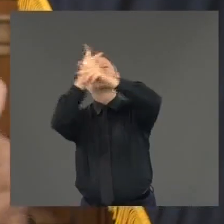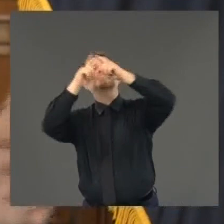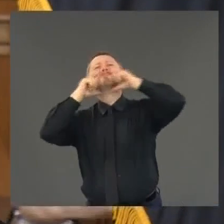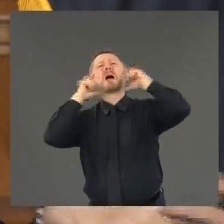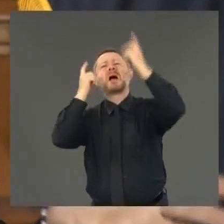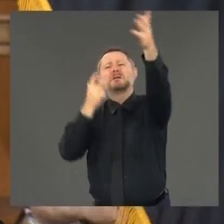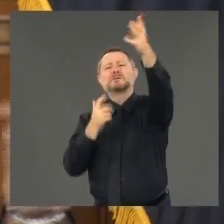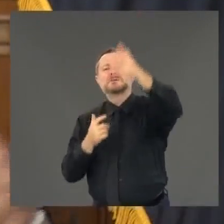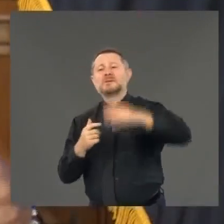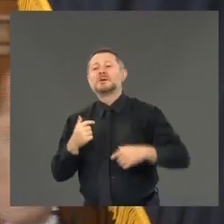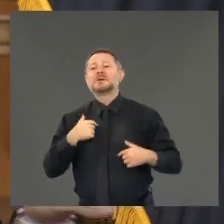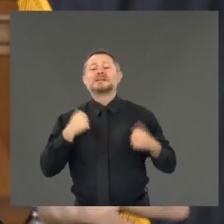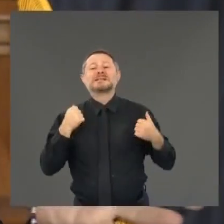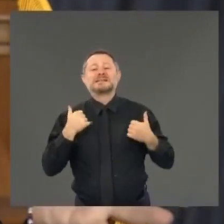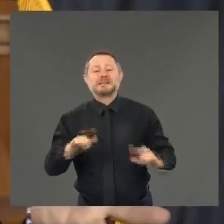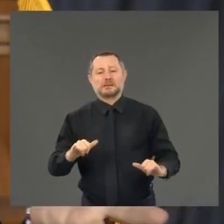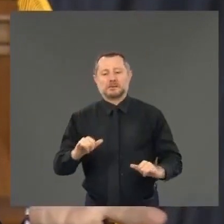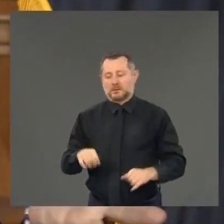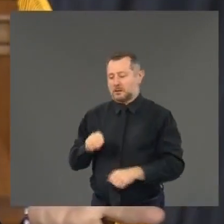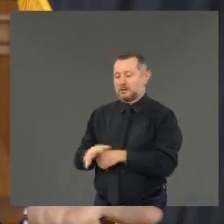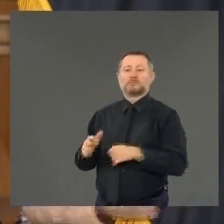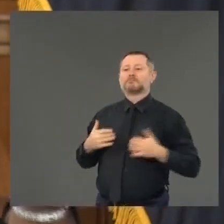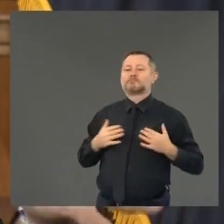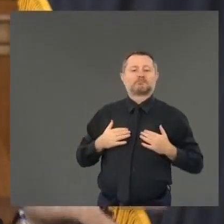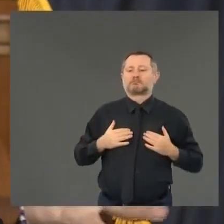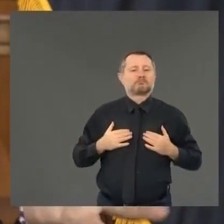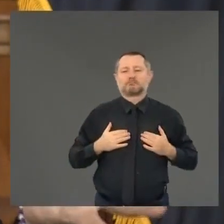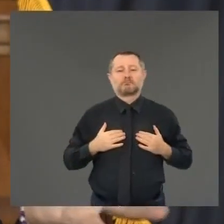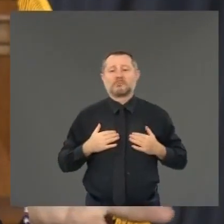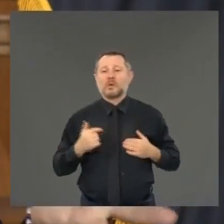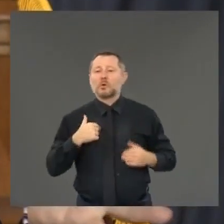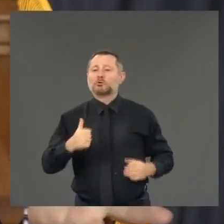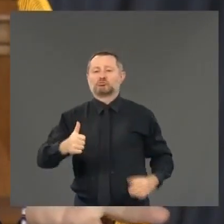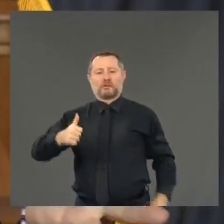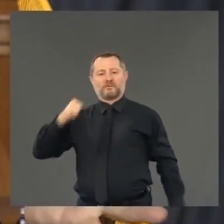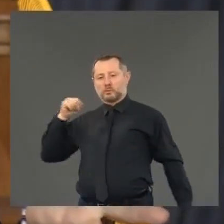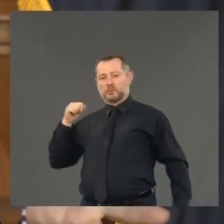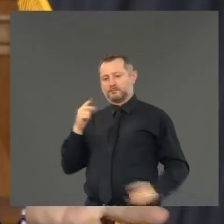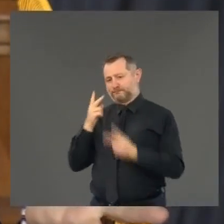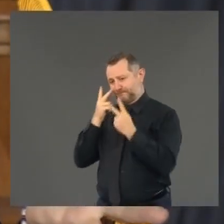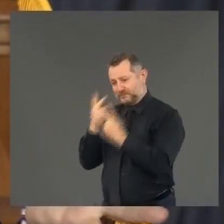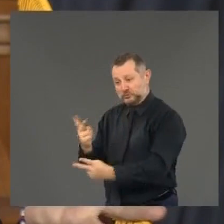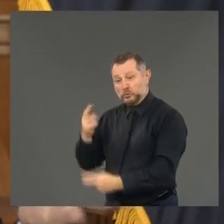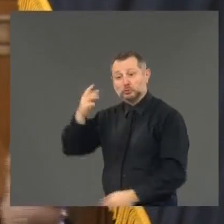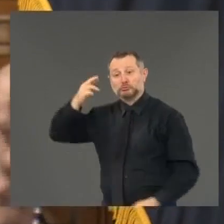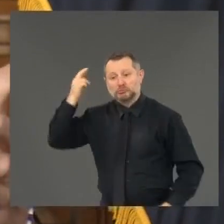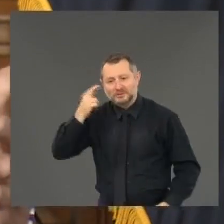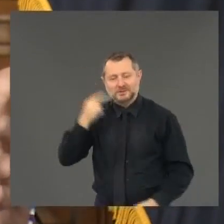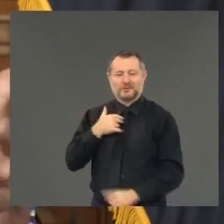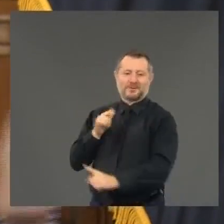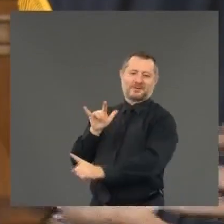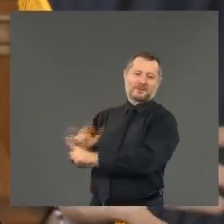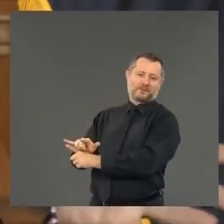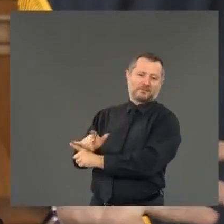AND I COULD GET HER SICK. WELL, WEAR A MASK. I COULD STILL GET HER SICK. I'M NOT SEEING MY MOTHER BECAUSE